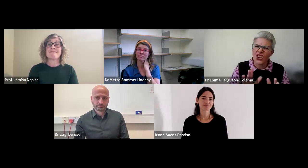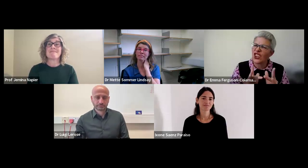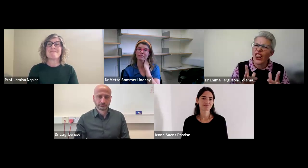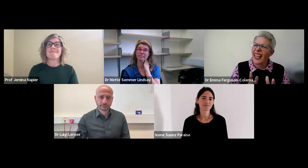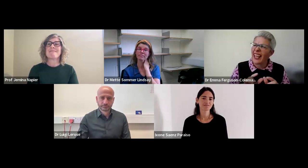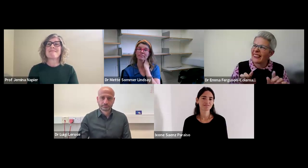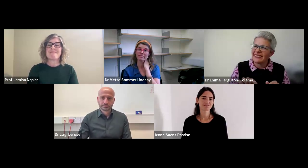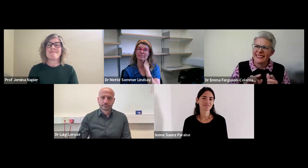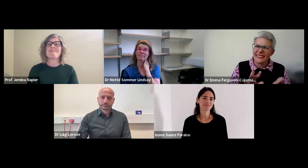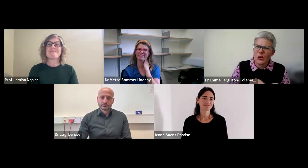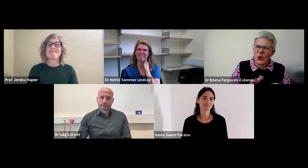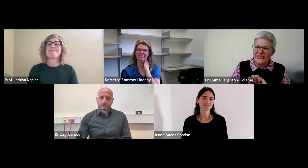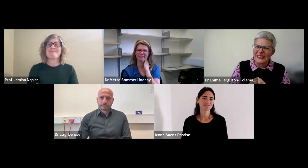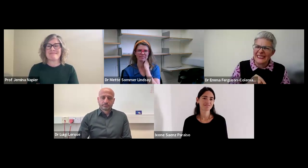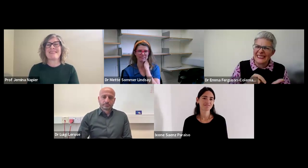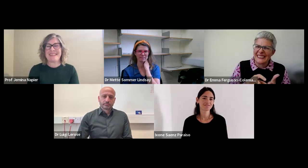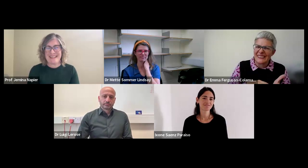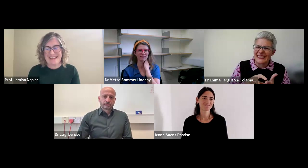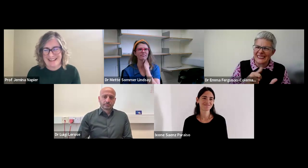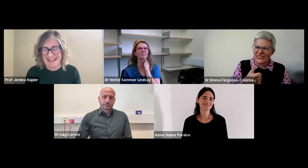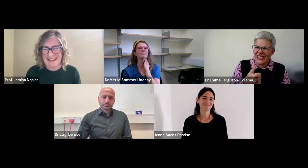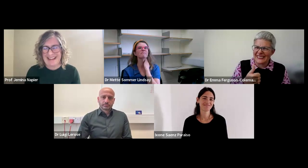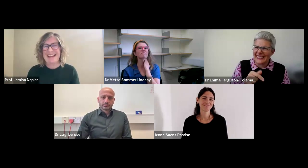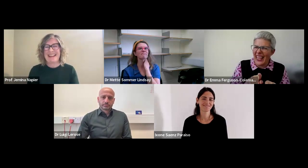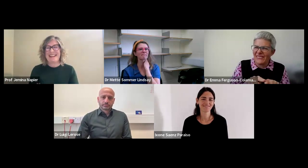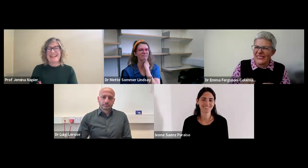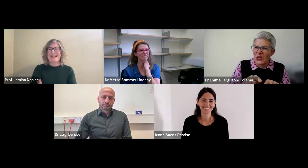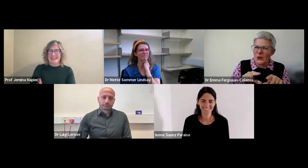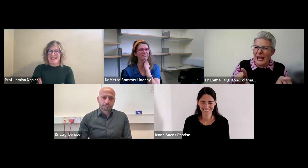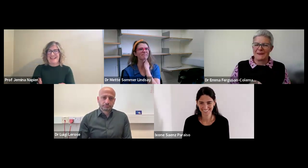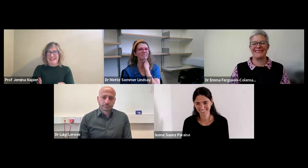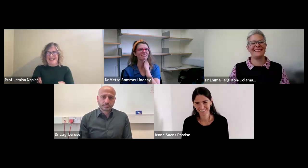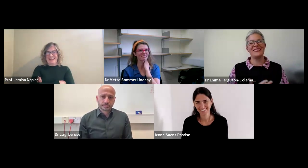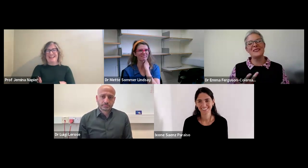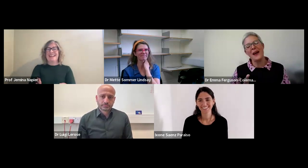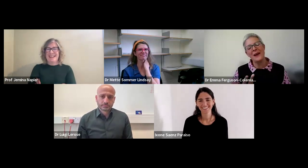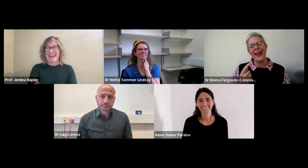(Just to let the young people out there know, it was an old-fashioned thing that we used to